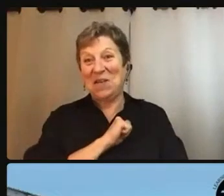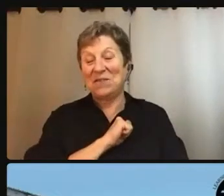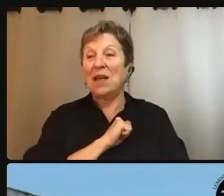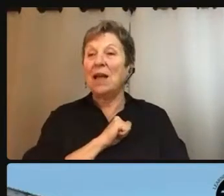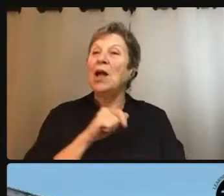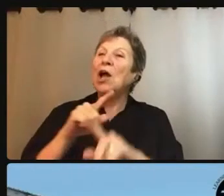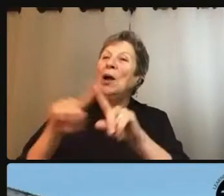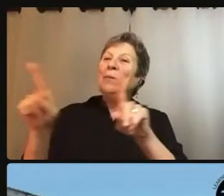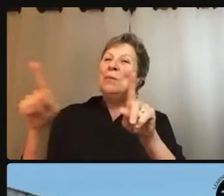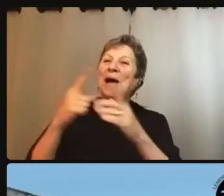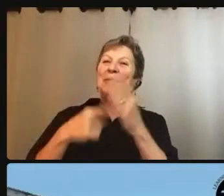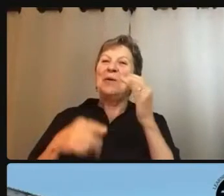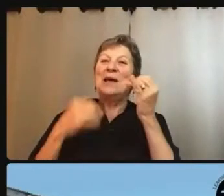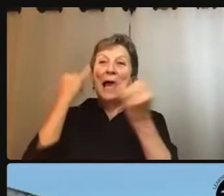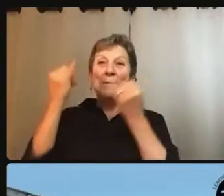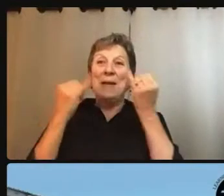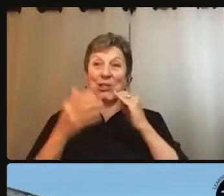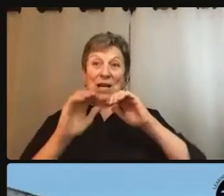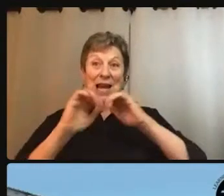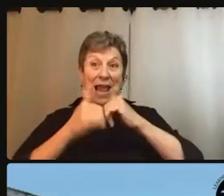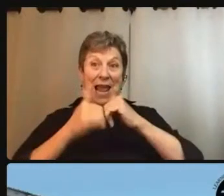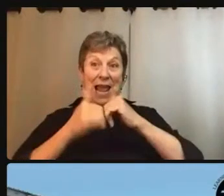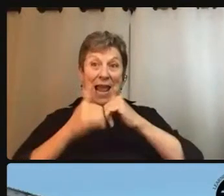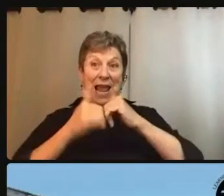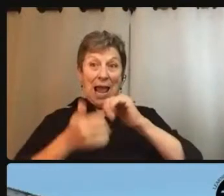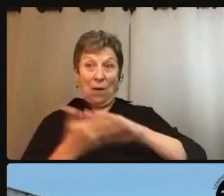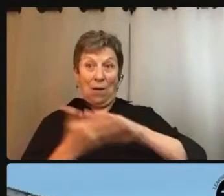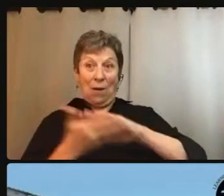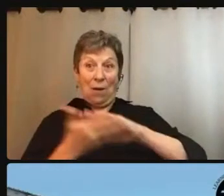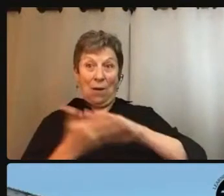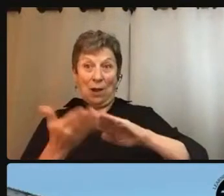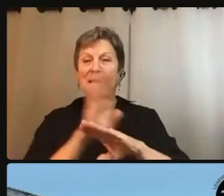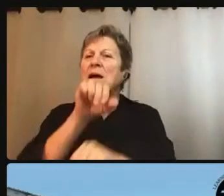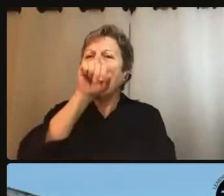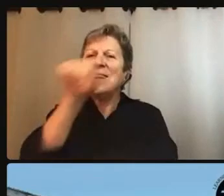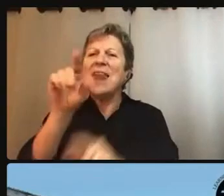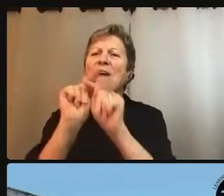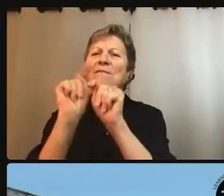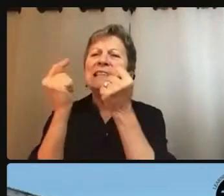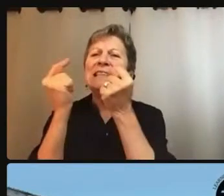FOR A POSITION OR A JOB BECAUSE I'VE ALWAYS BEEN SELF-EMPLOYED